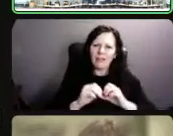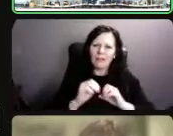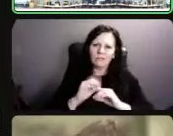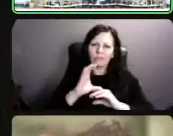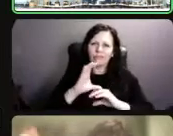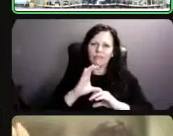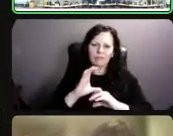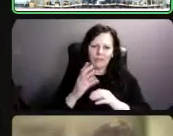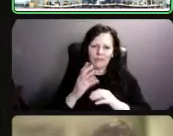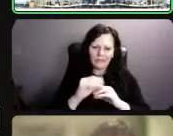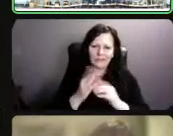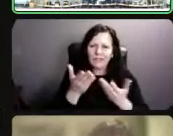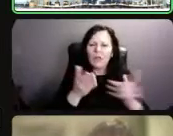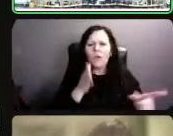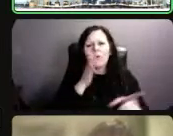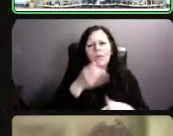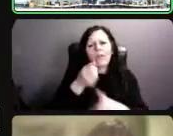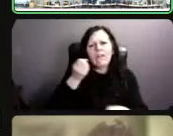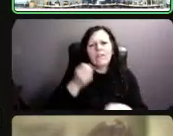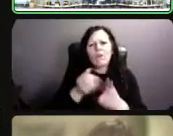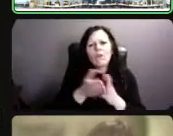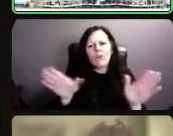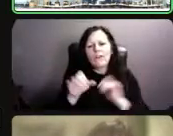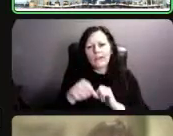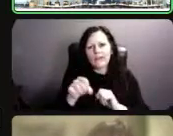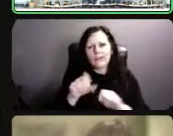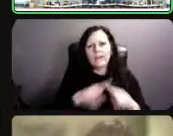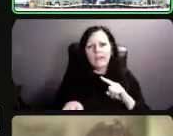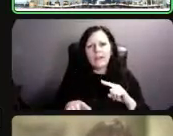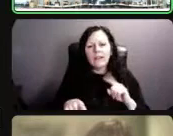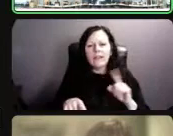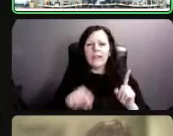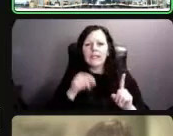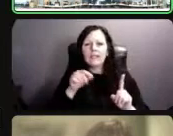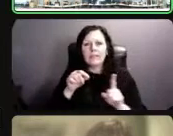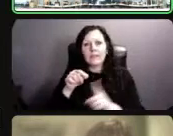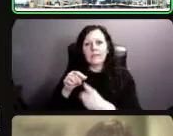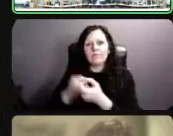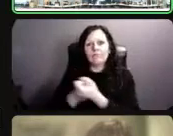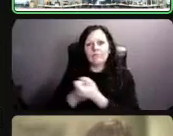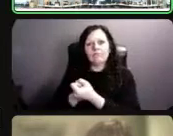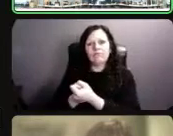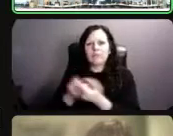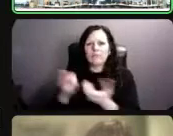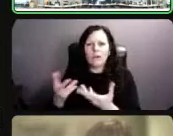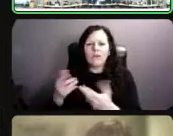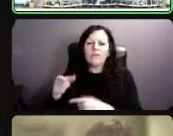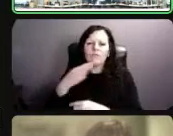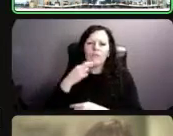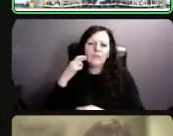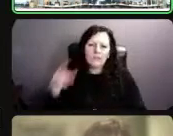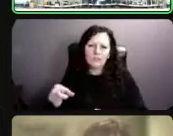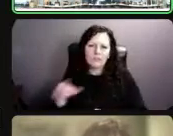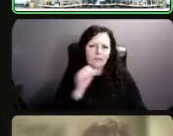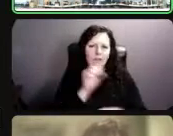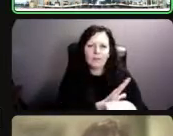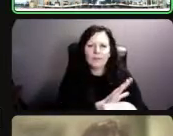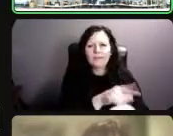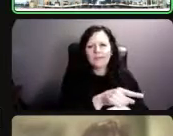YOU'RE SAYING THAT IF WE INCREASE THAT CONVERSION RATE THAT THAT DOESN'T AFFECT